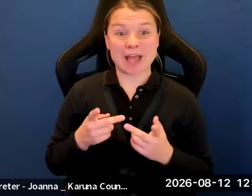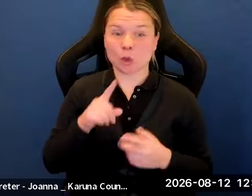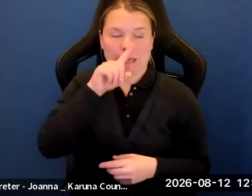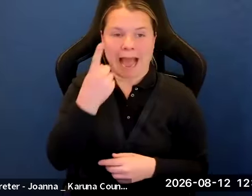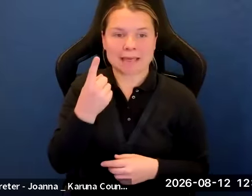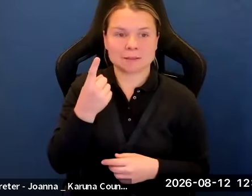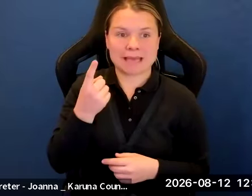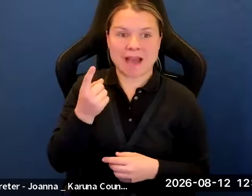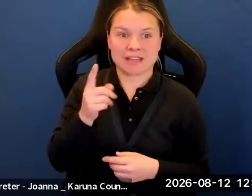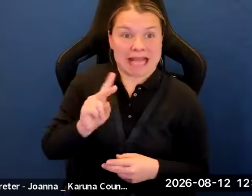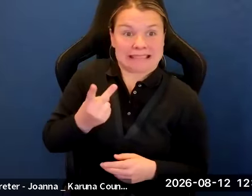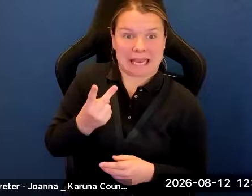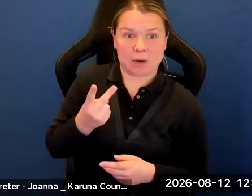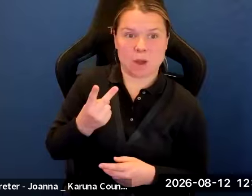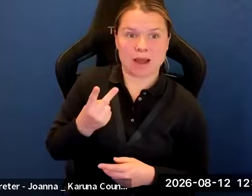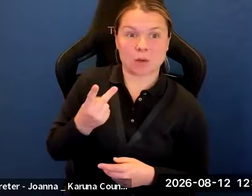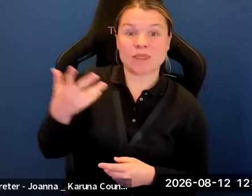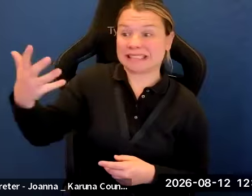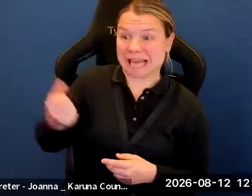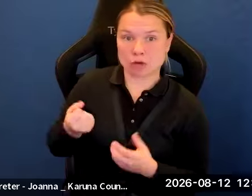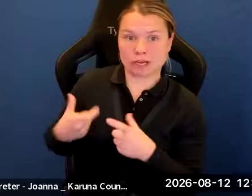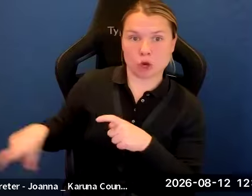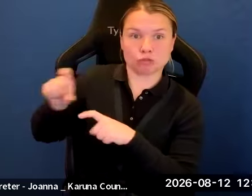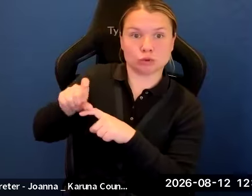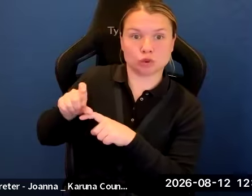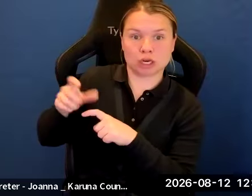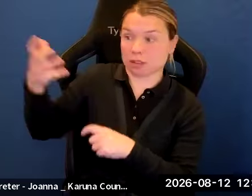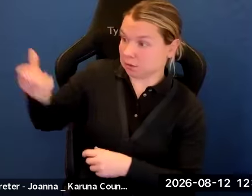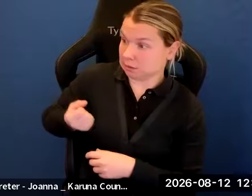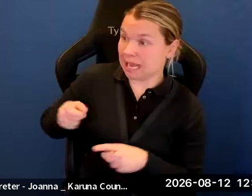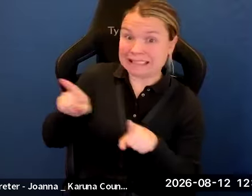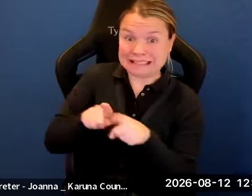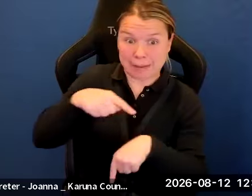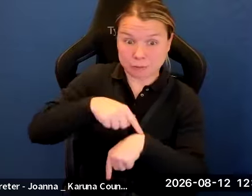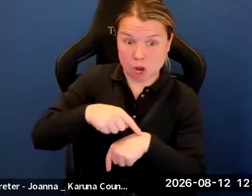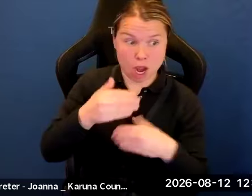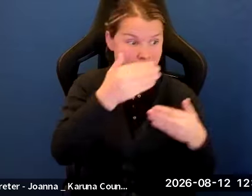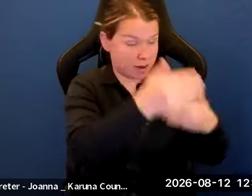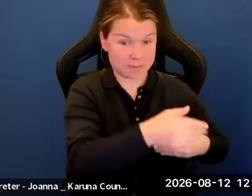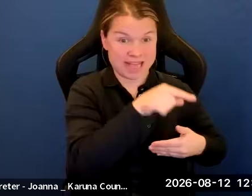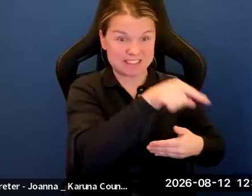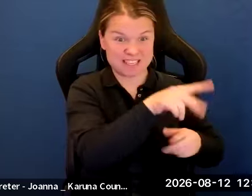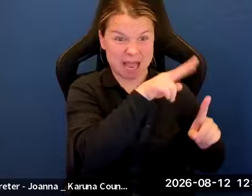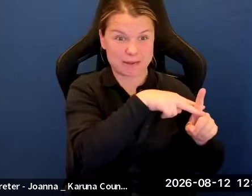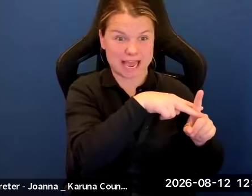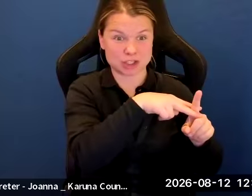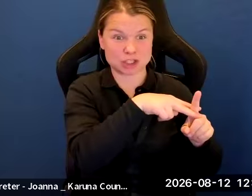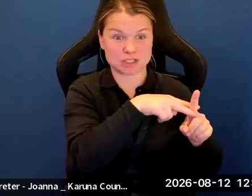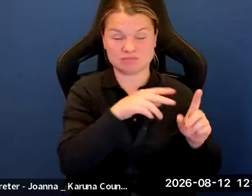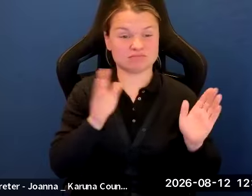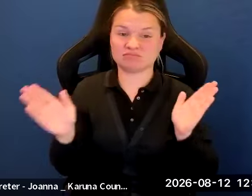aligns with those. You also need to not be in receipt of another postdoctoral Fellowship that